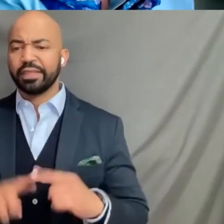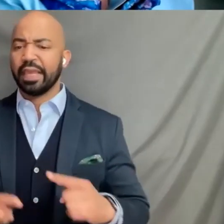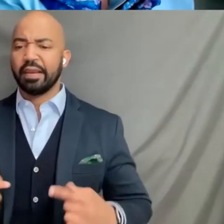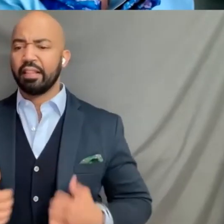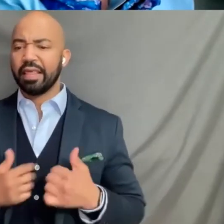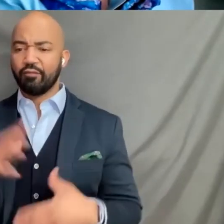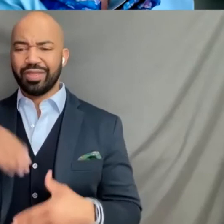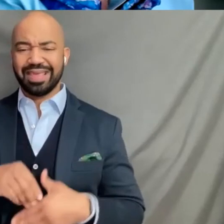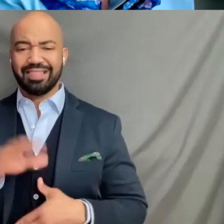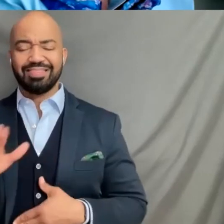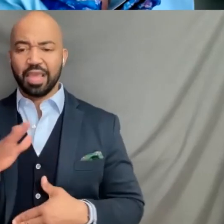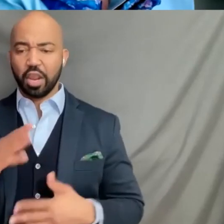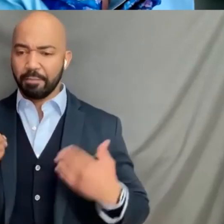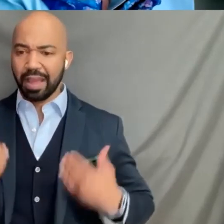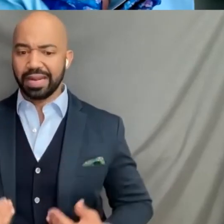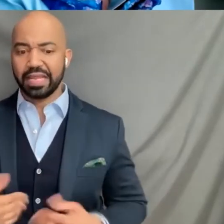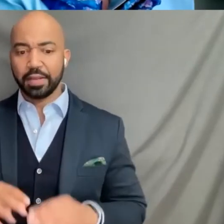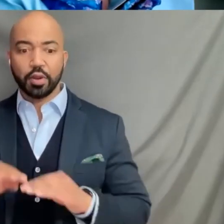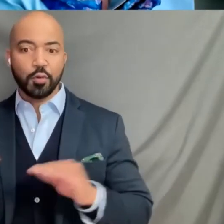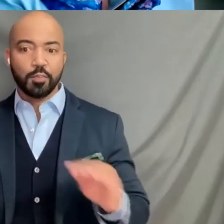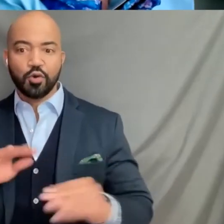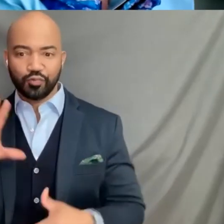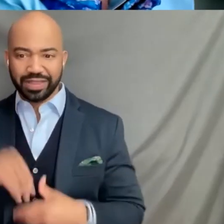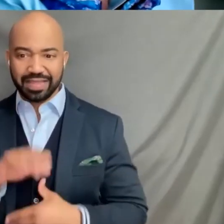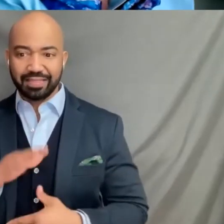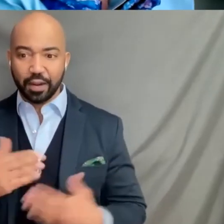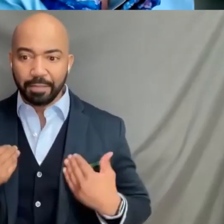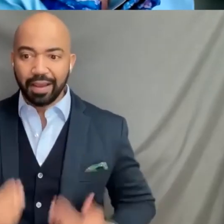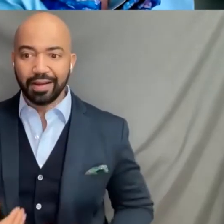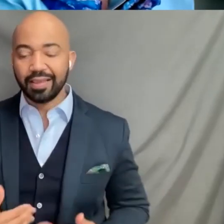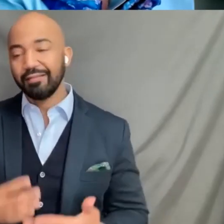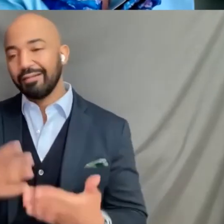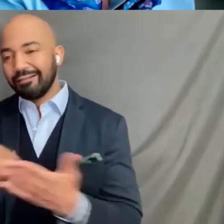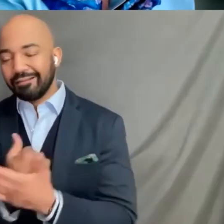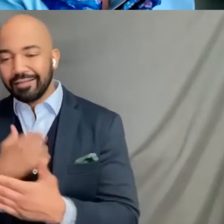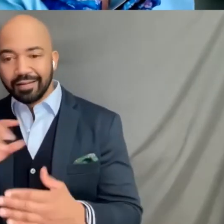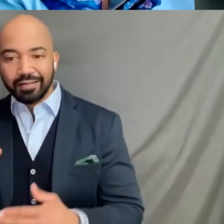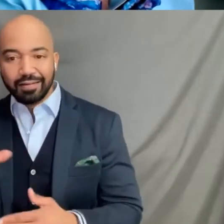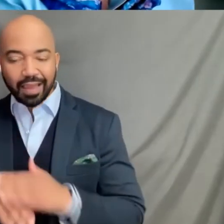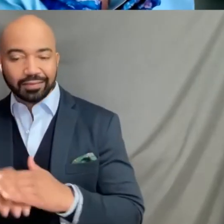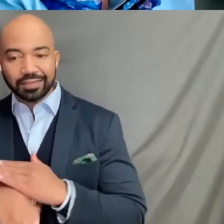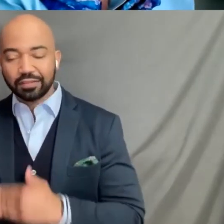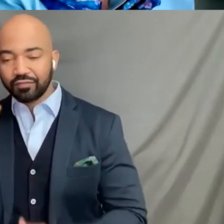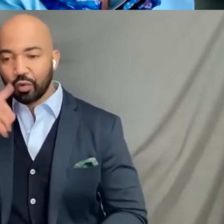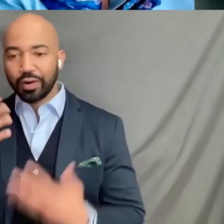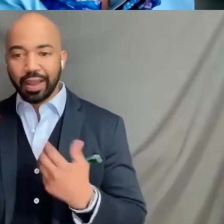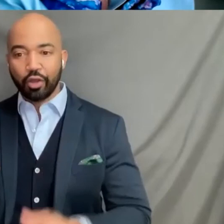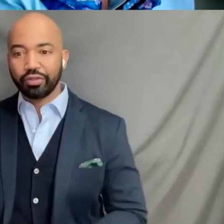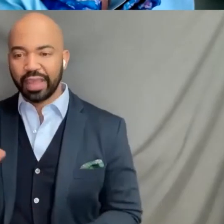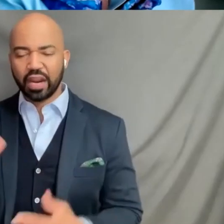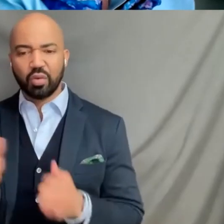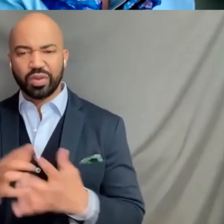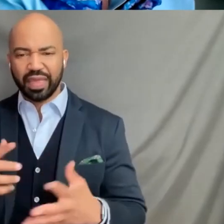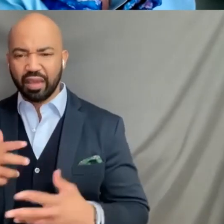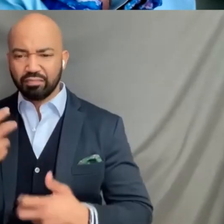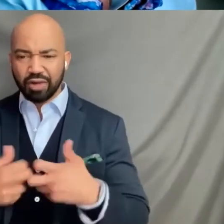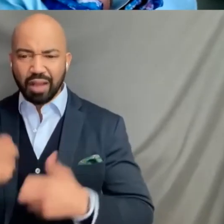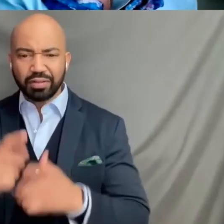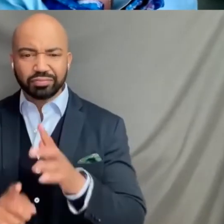and move in their body and access the healthcare that they need without jumping through hoops. So a lot of times people will feel like what's the point.